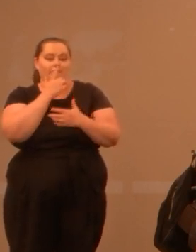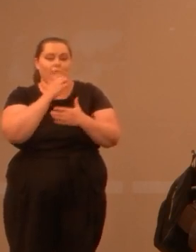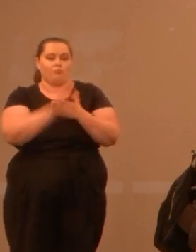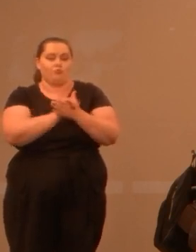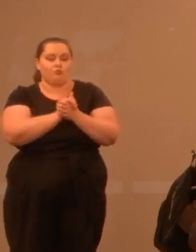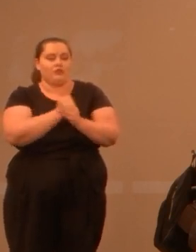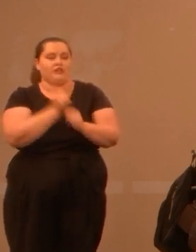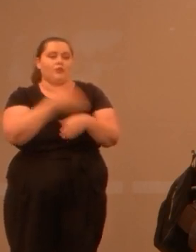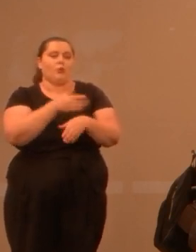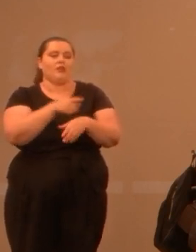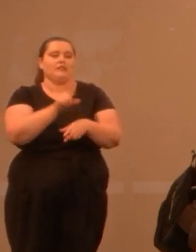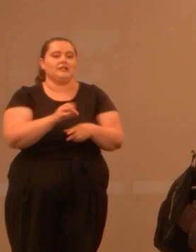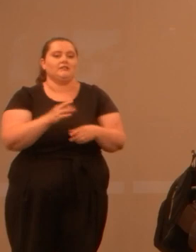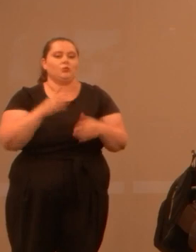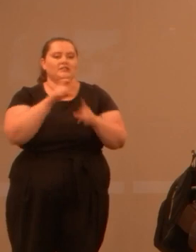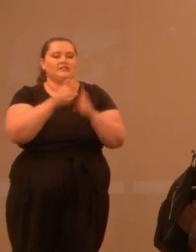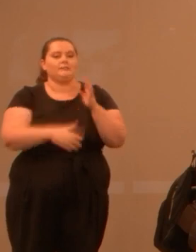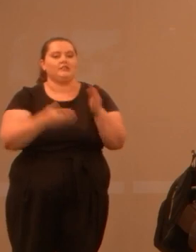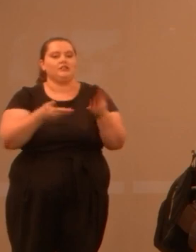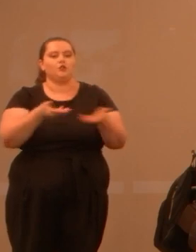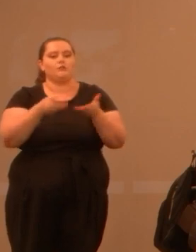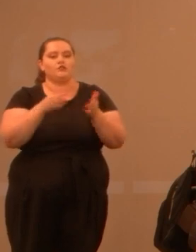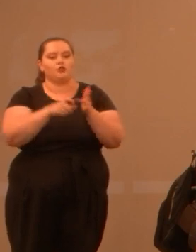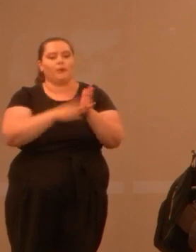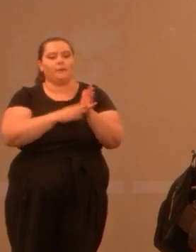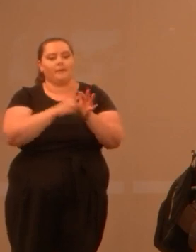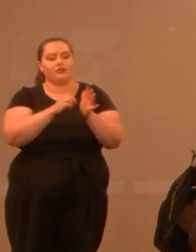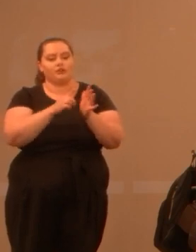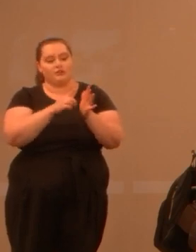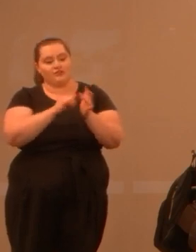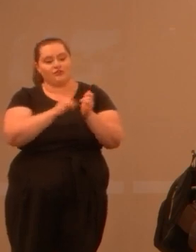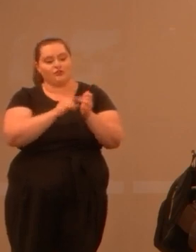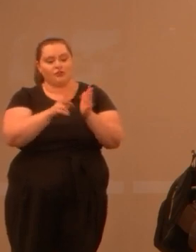Disability Services Commission, guiding us through the transformation